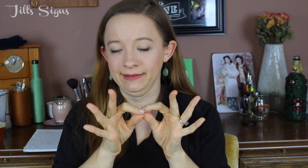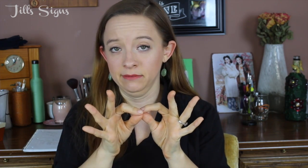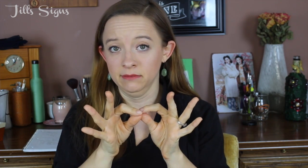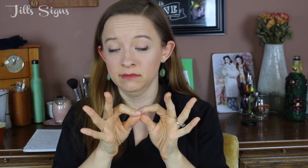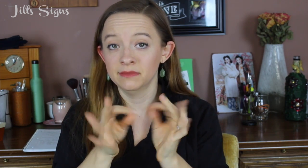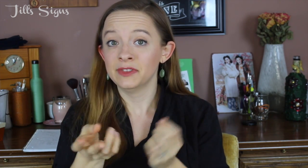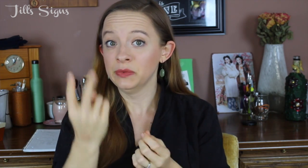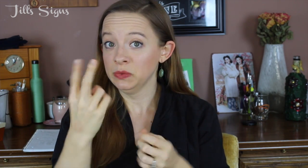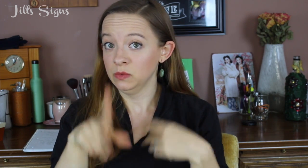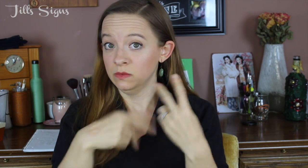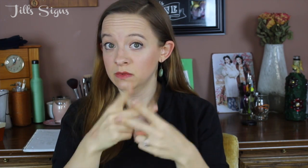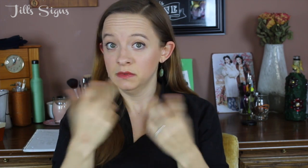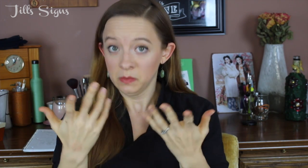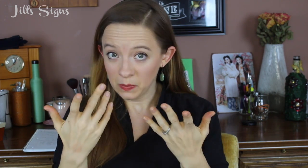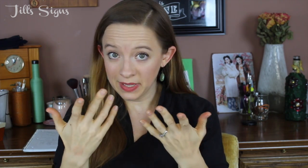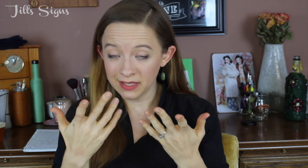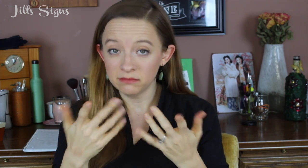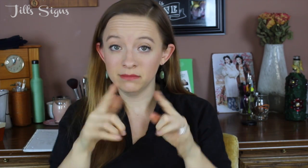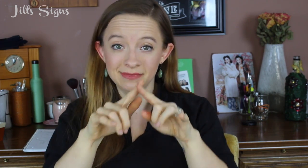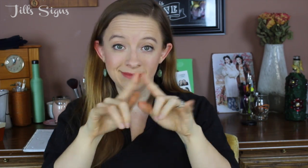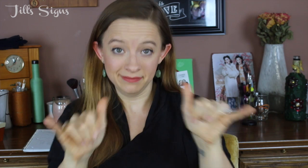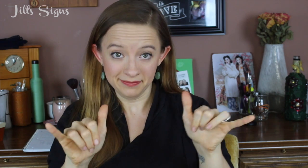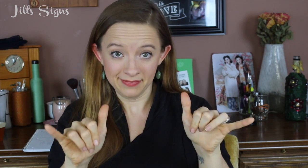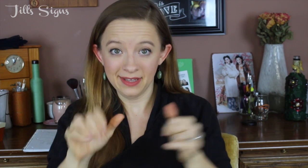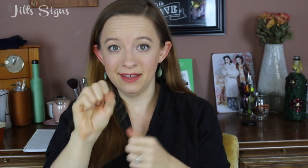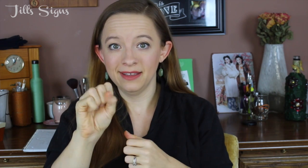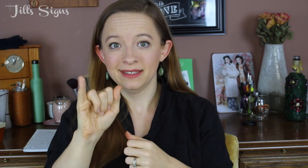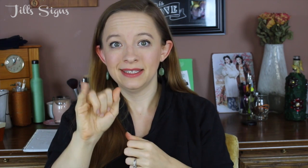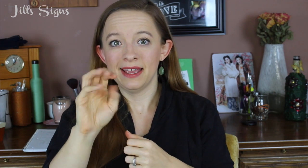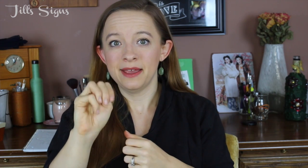of sign langauge interpreting and the 2 kinds are